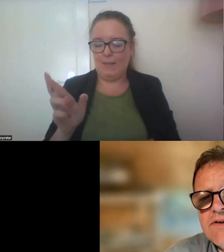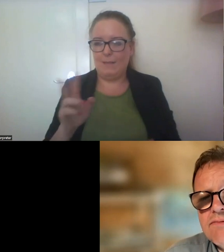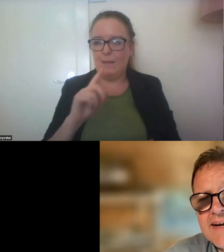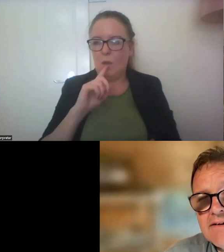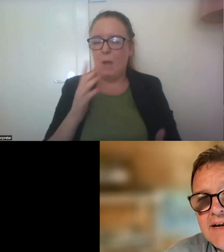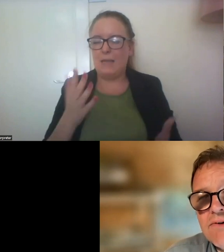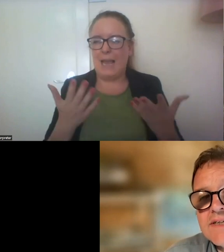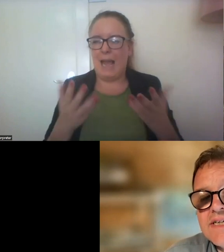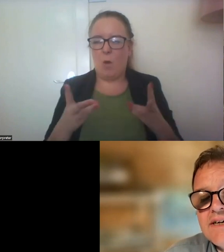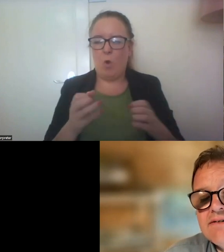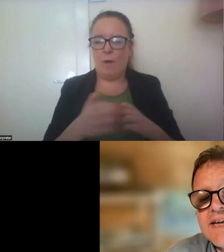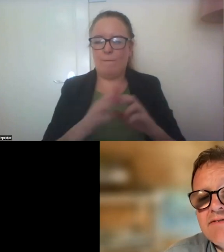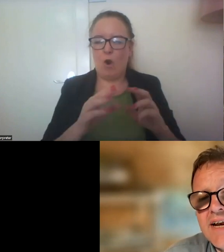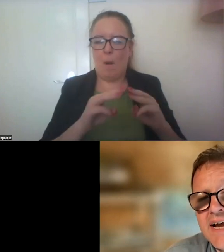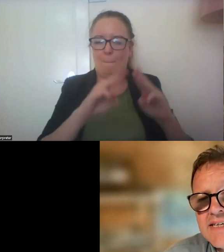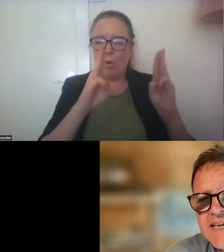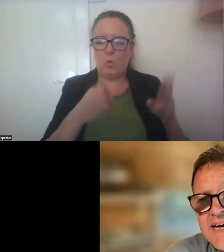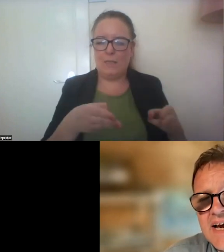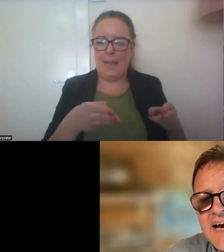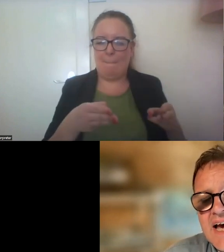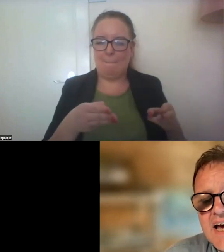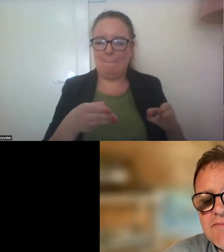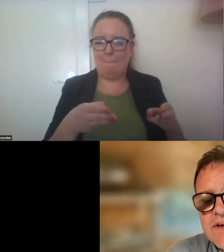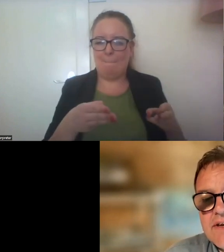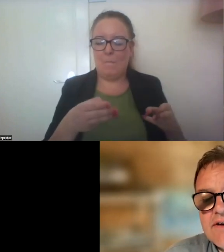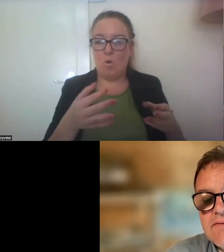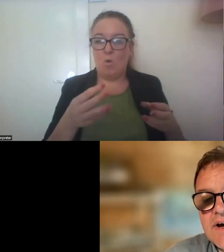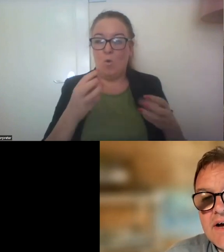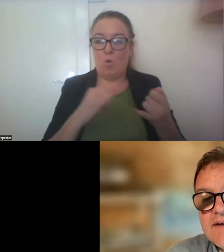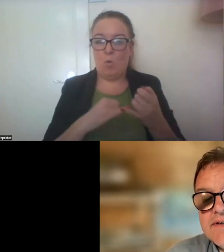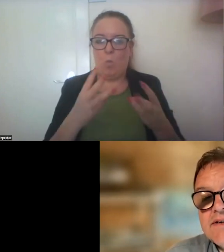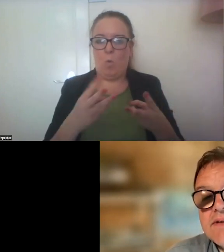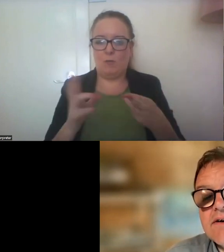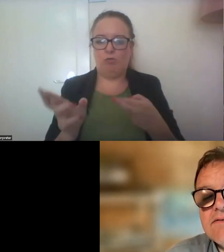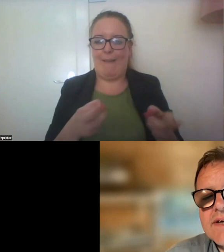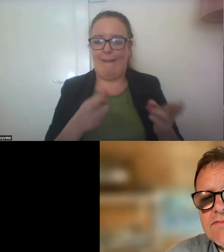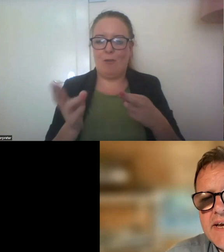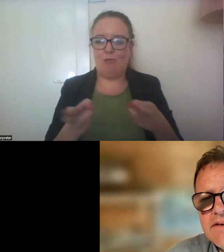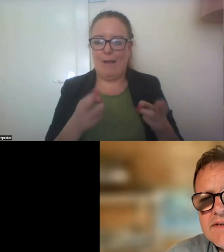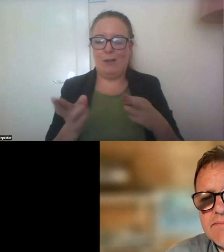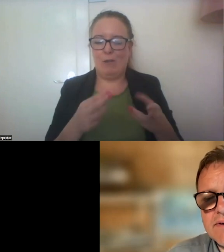who regularly wants to use NaviLens? I presume the codes are reusable,